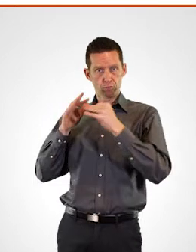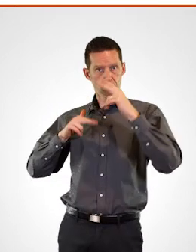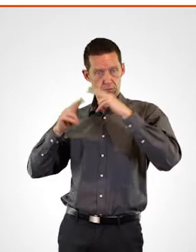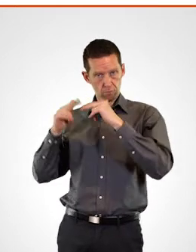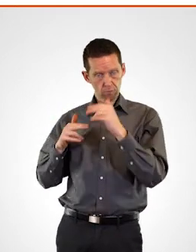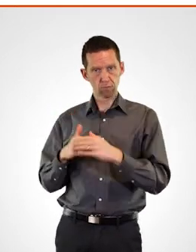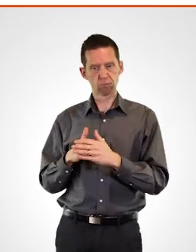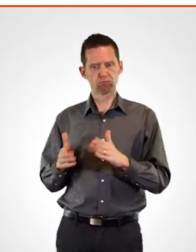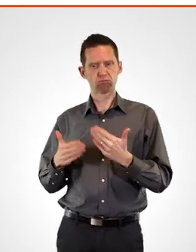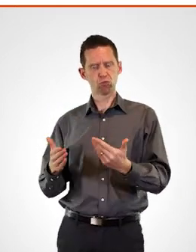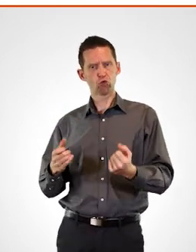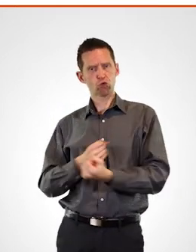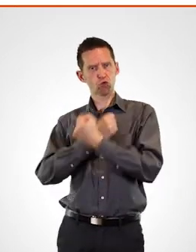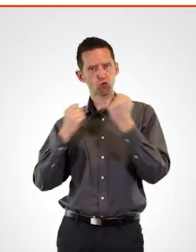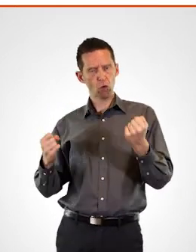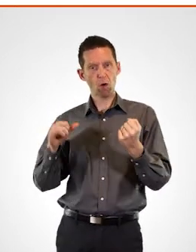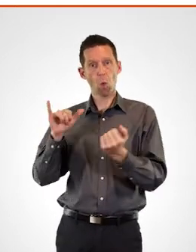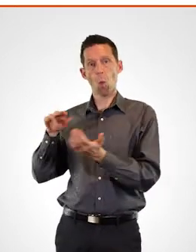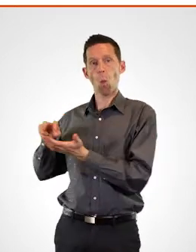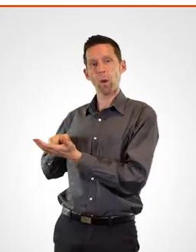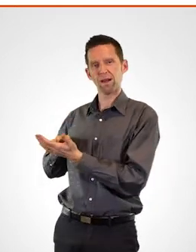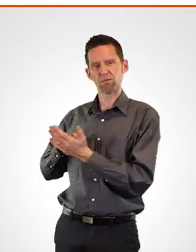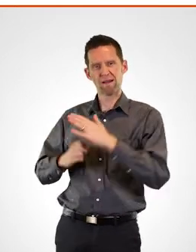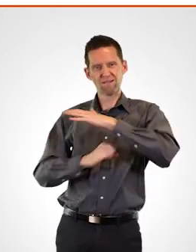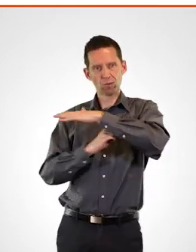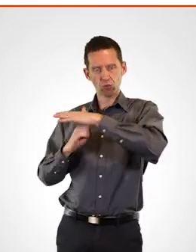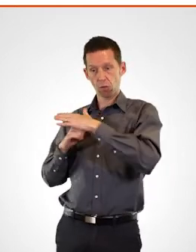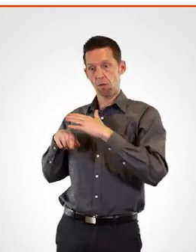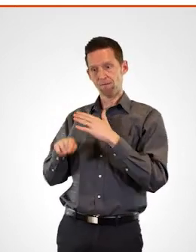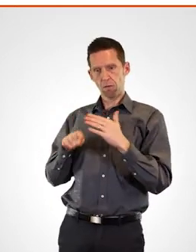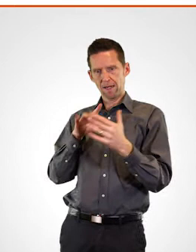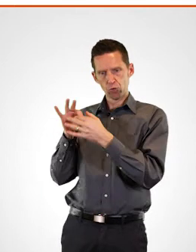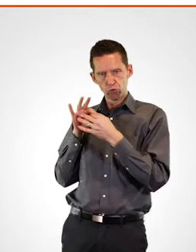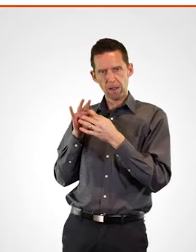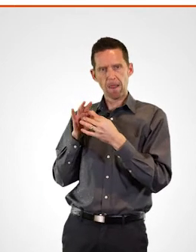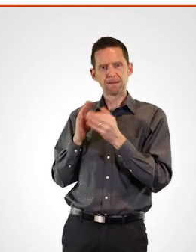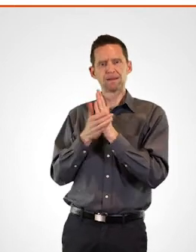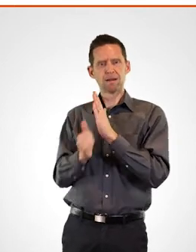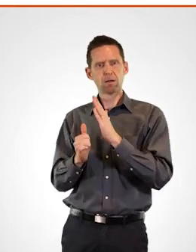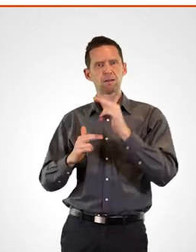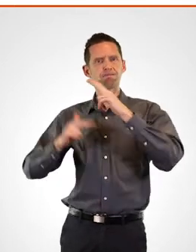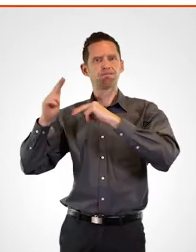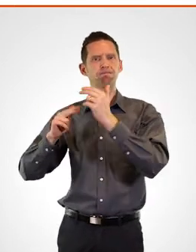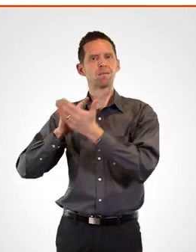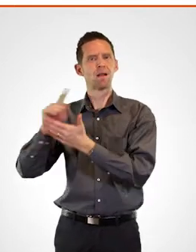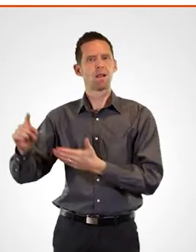provide either a strong or a weak foundation for the connections and the skills that develop later.